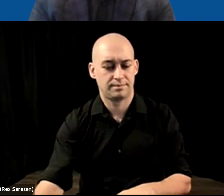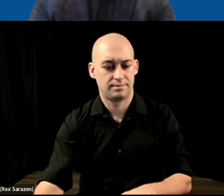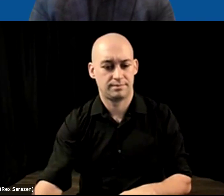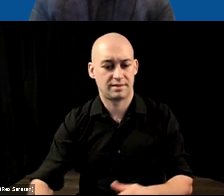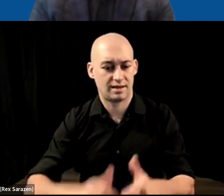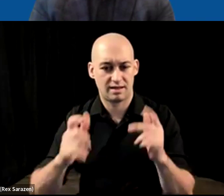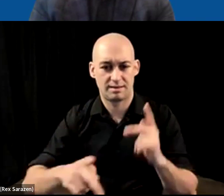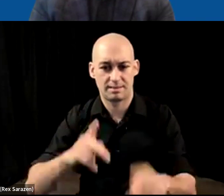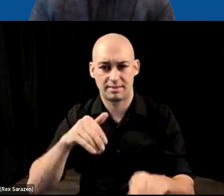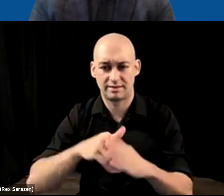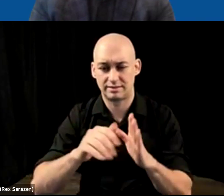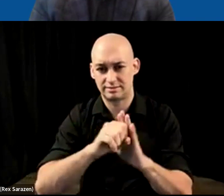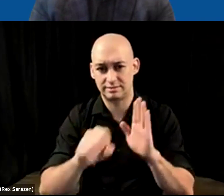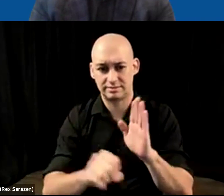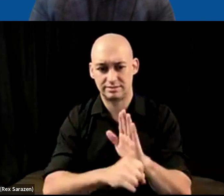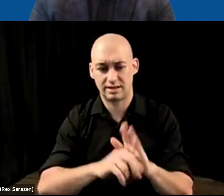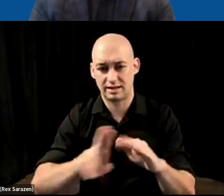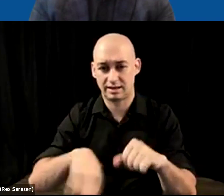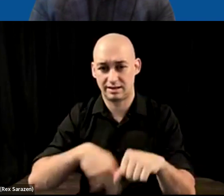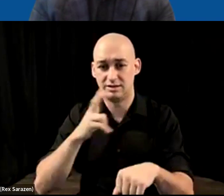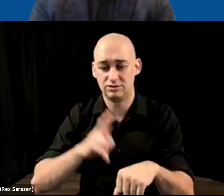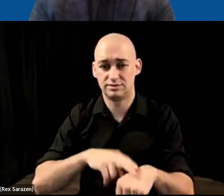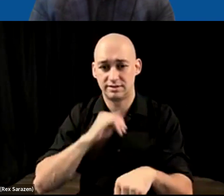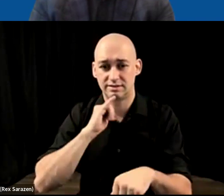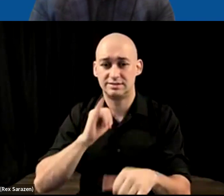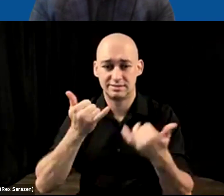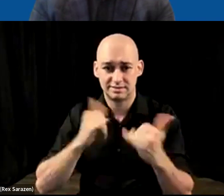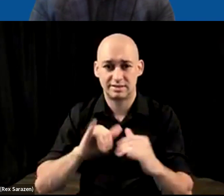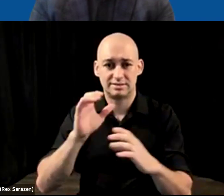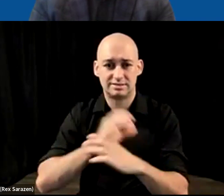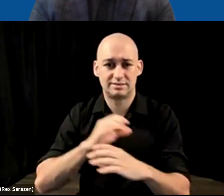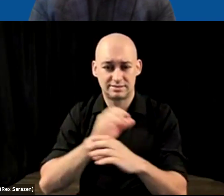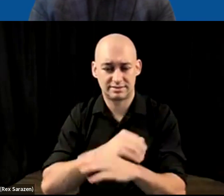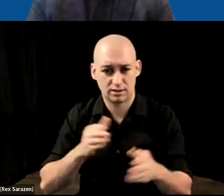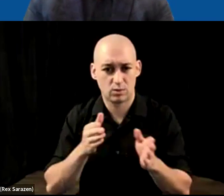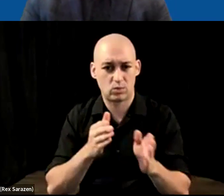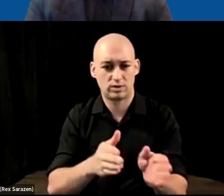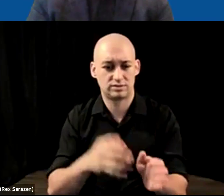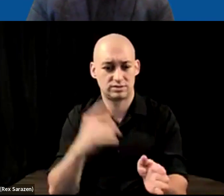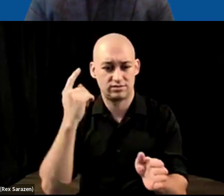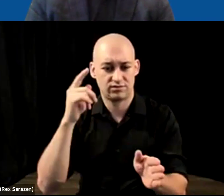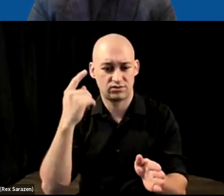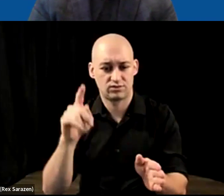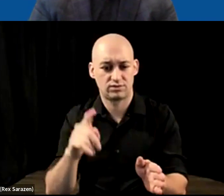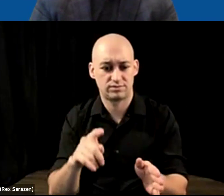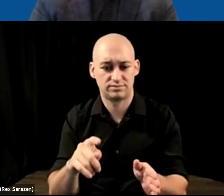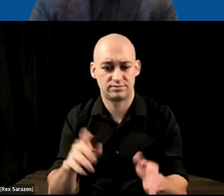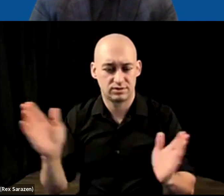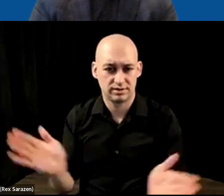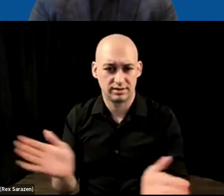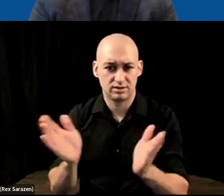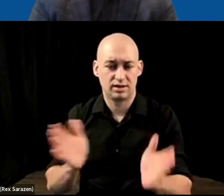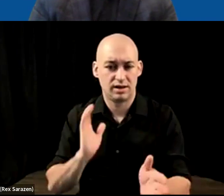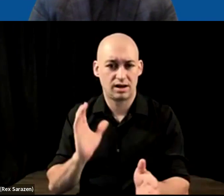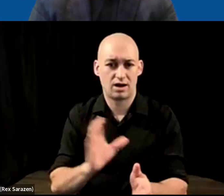State and nationally that are still seeking ways to you know, urge Congress to extend authorization